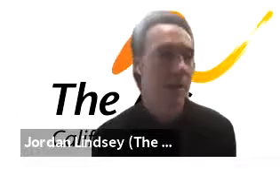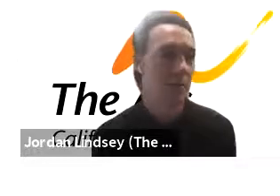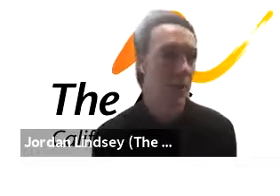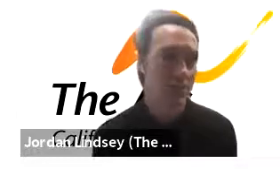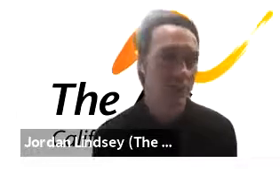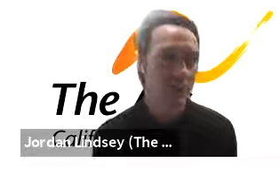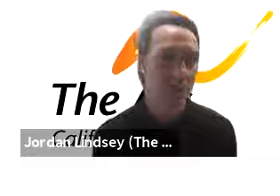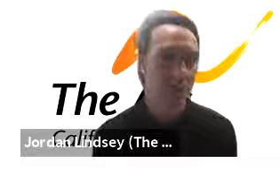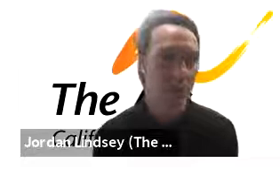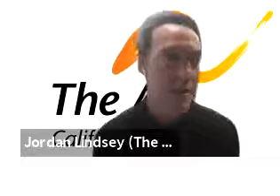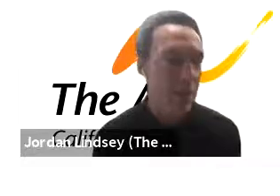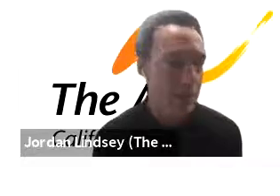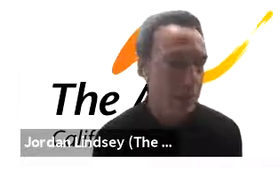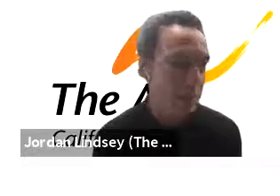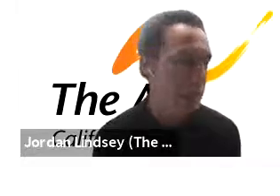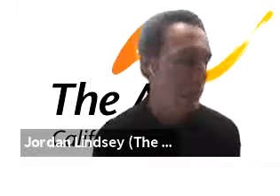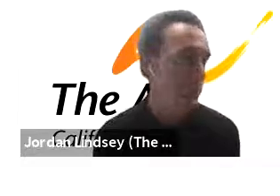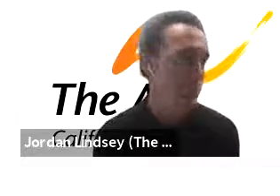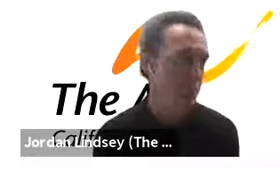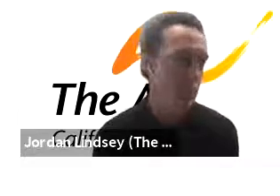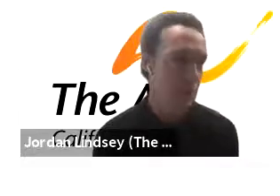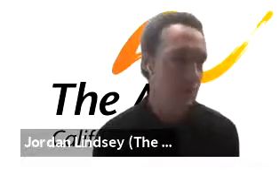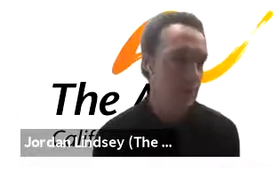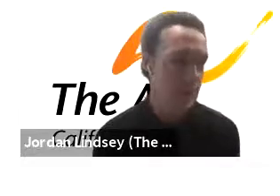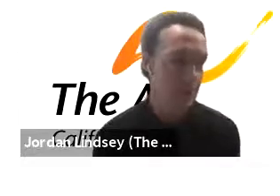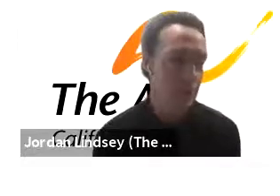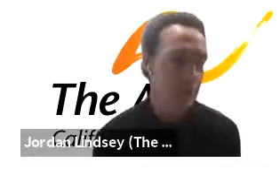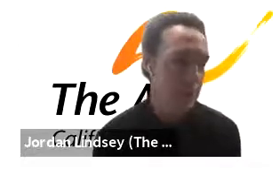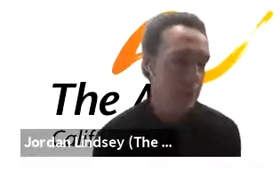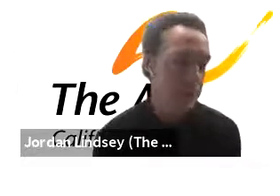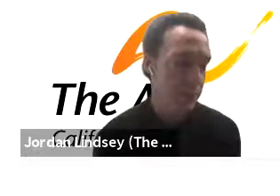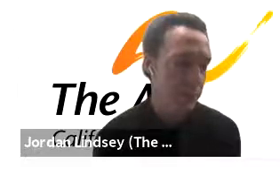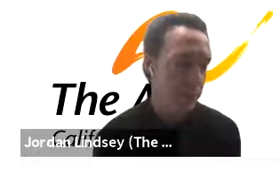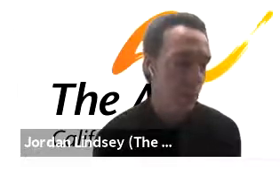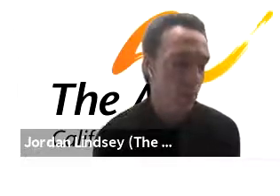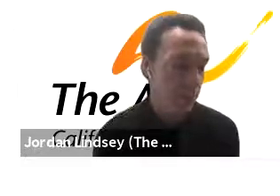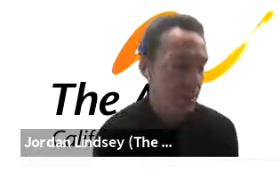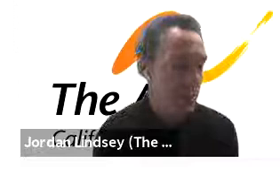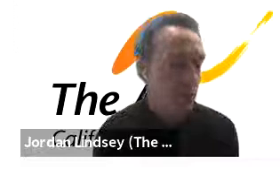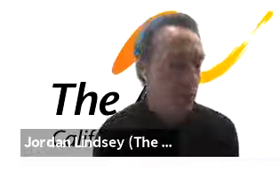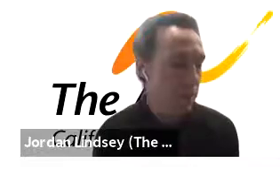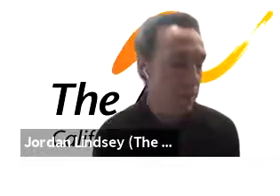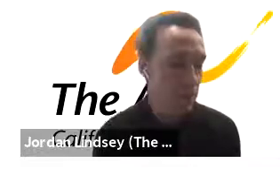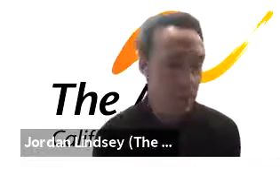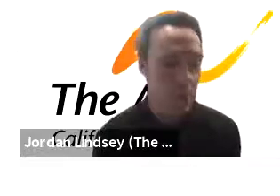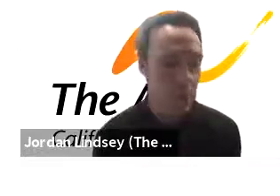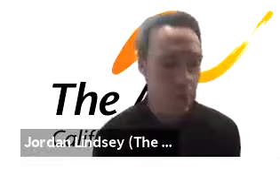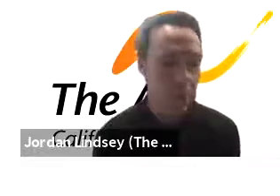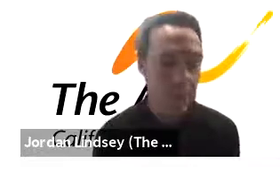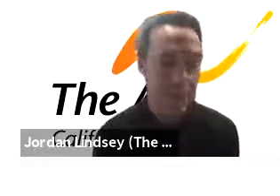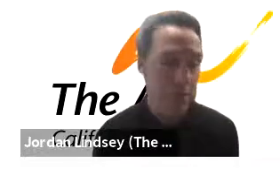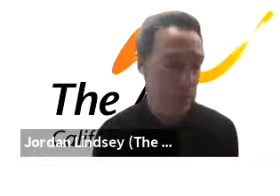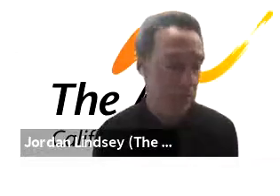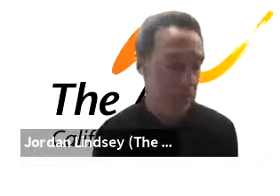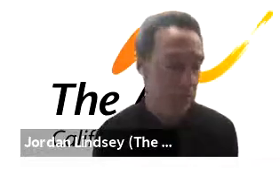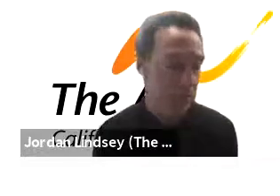Jordan Lindsey (The Arc CA): Responsibility or the counties responsibility or the state's responsibility, although they do play a critical role in leadership for this.